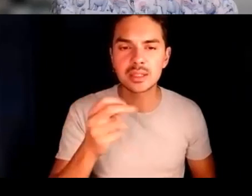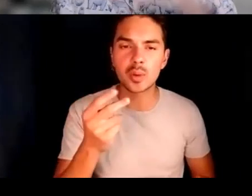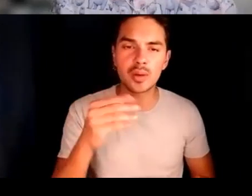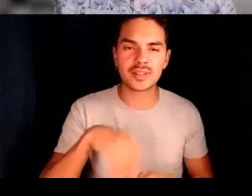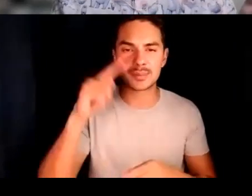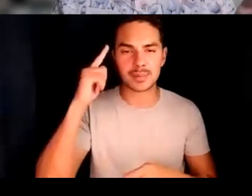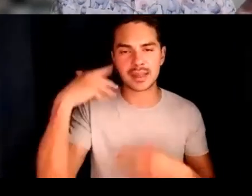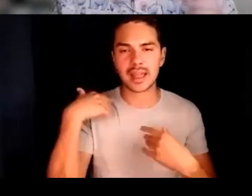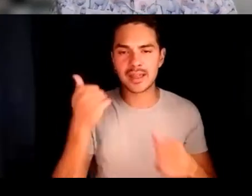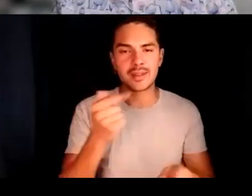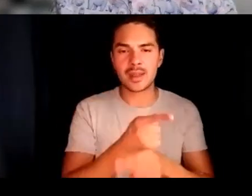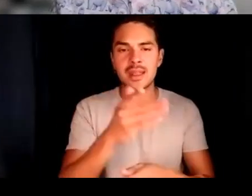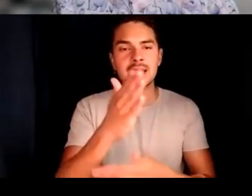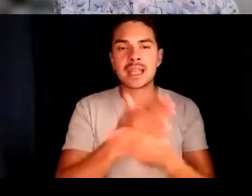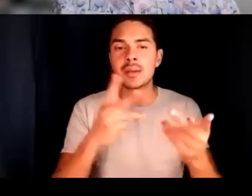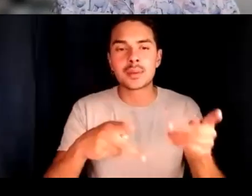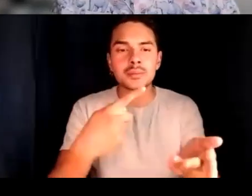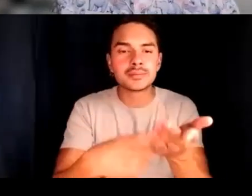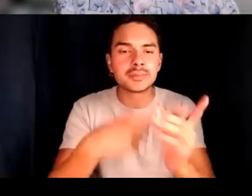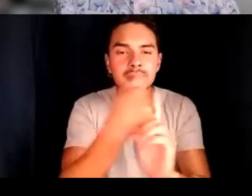Awesome, human trafficking advocate I see in the chat.